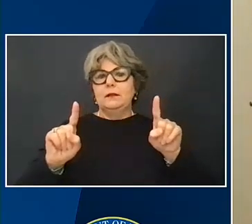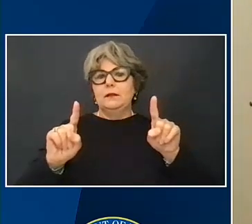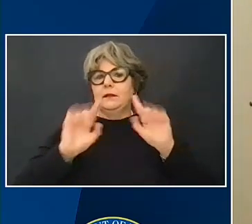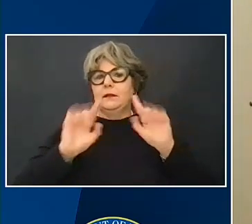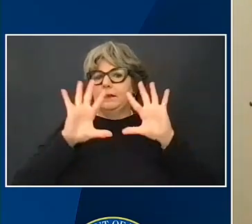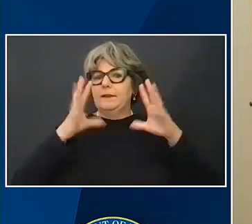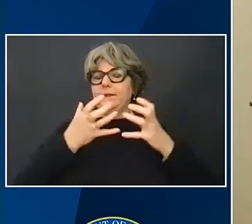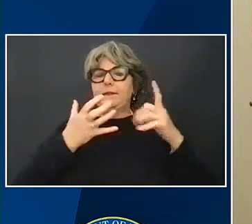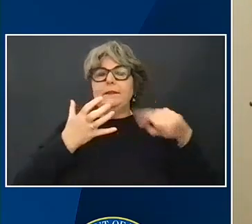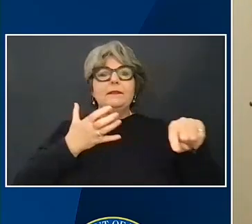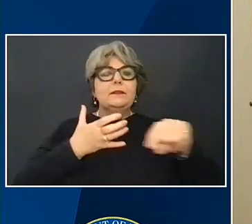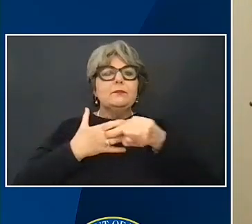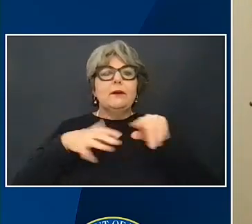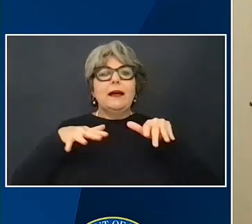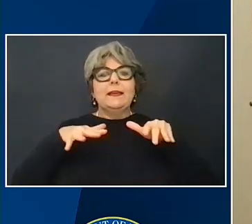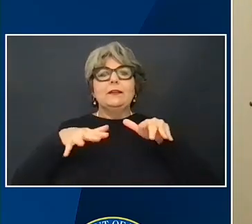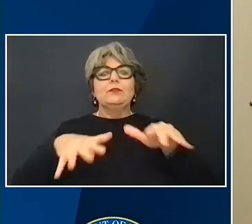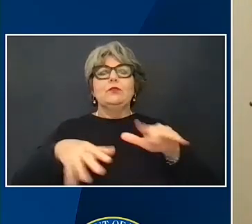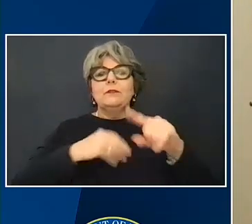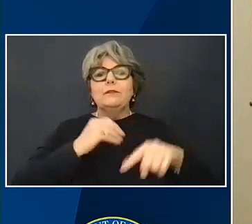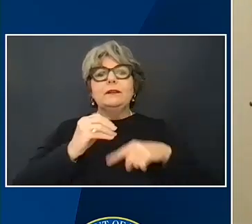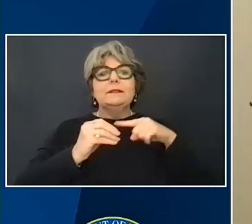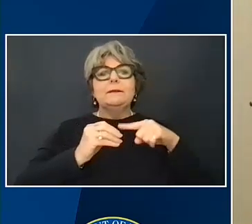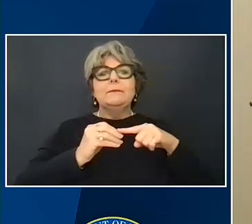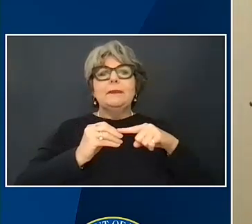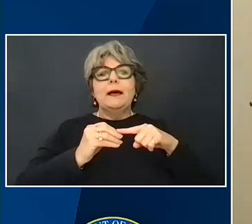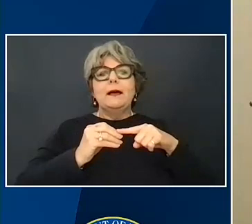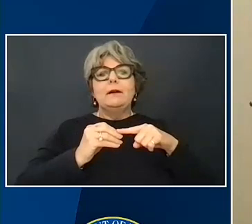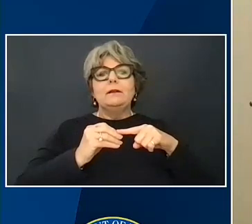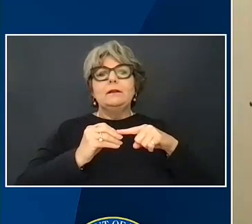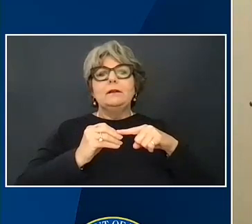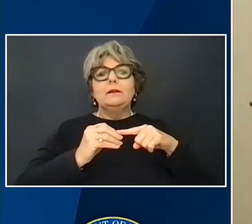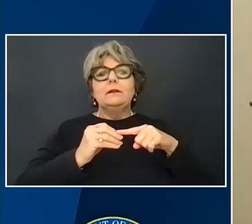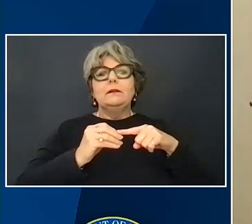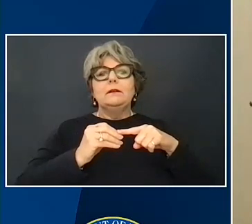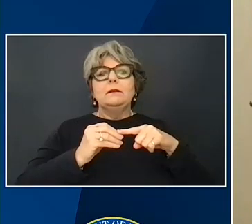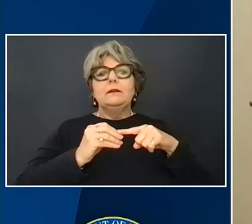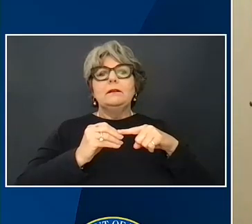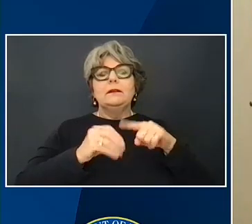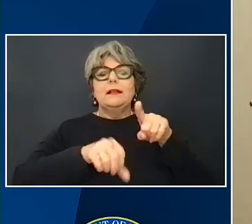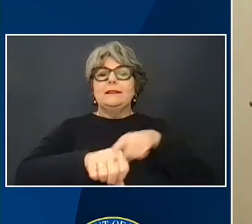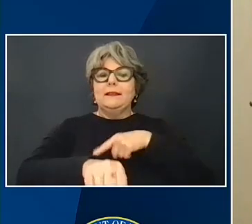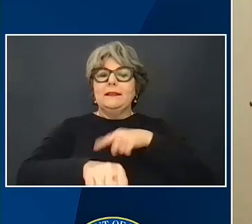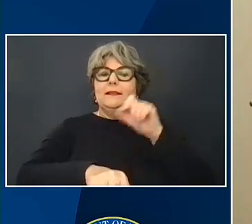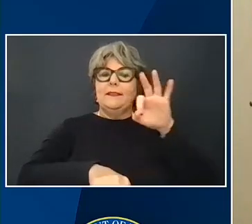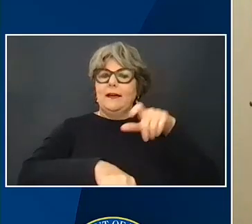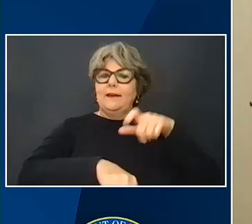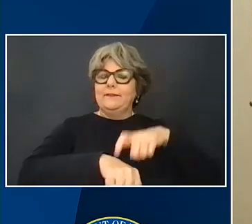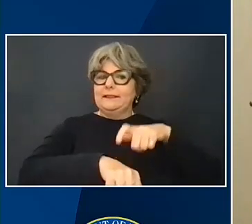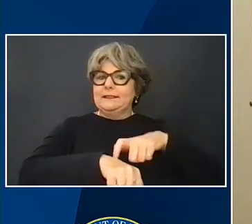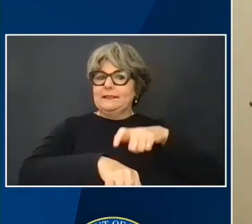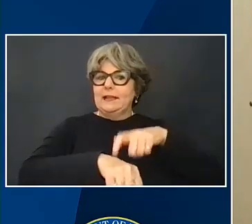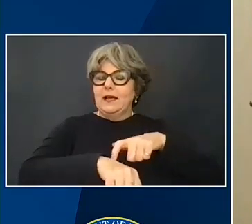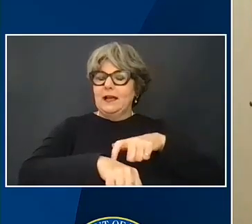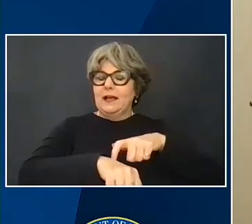nervous about putting- like codifying lengths of time for anything if it's not based on data. So the addition of the for